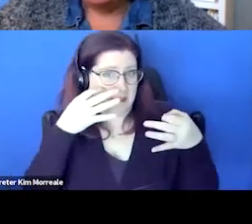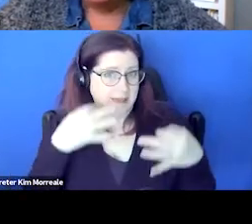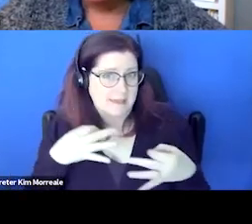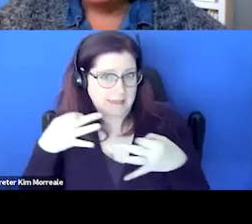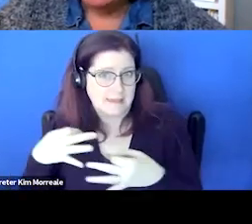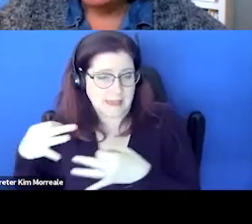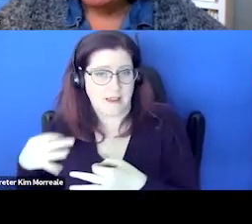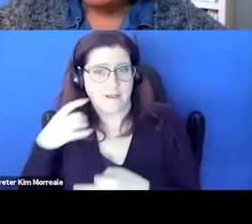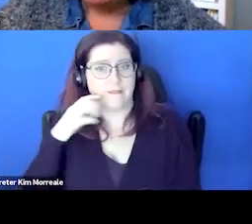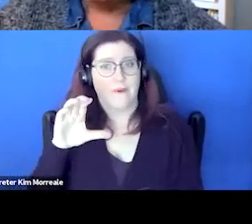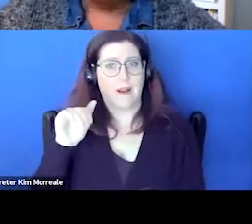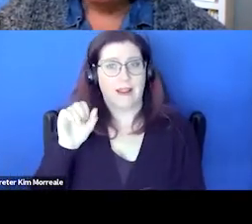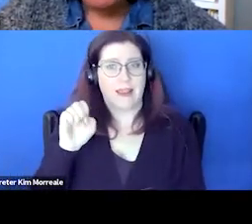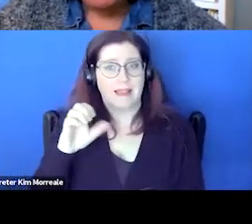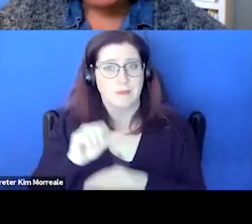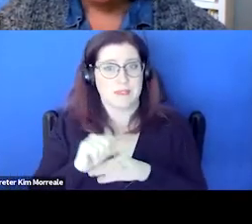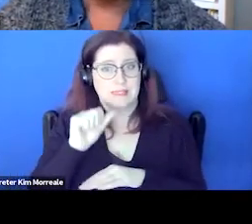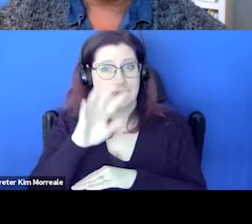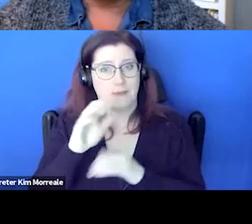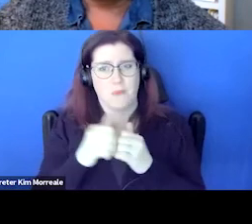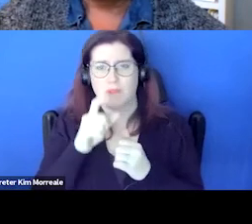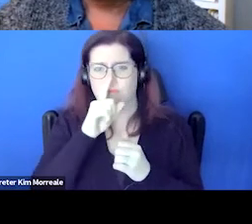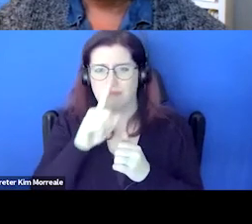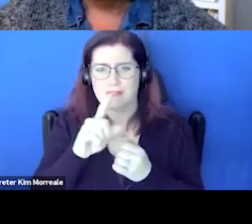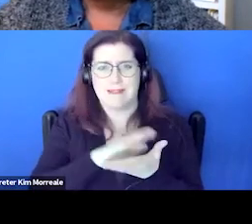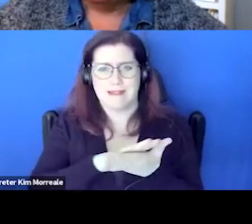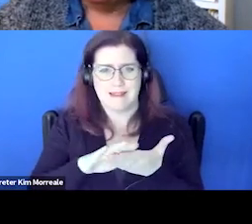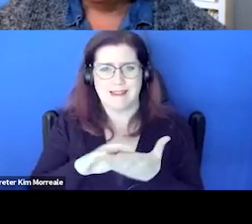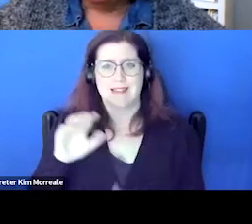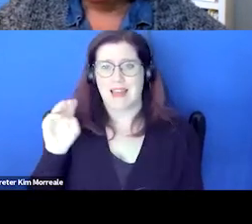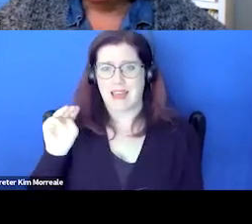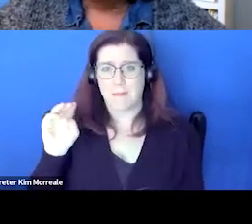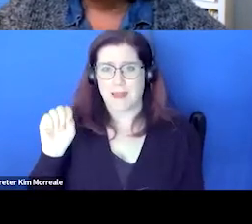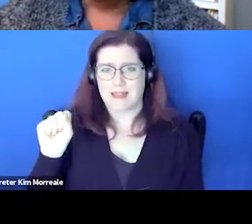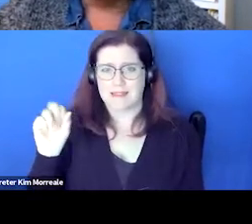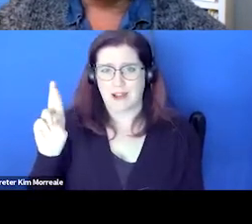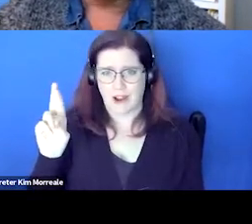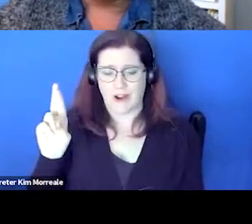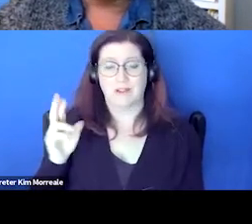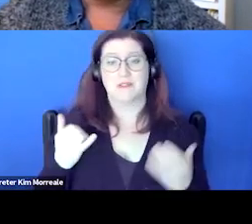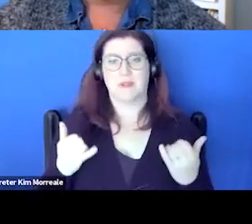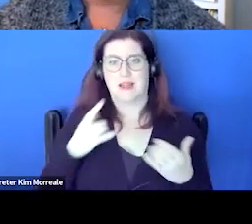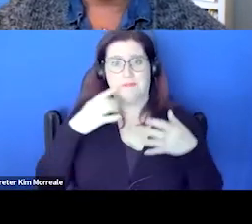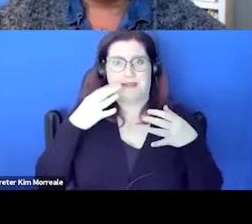The case was submitted with a really nice MSR. So it's being decided as we speak.